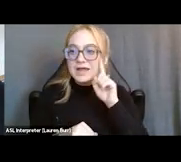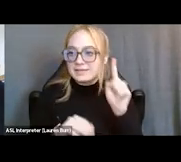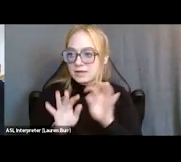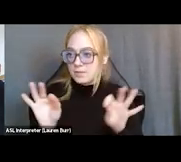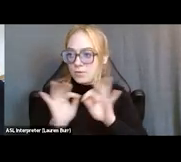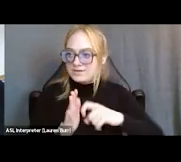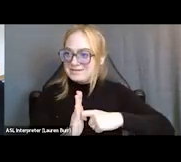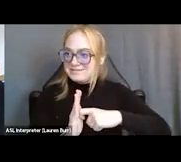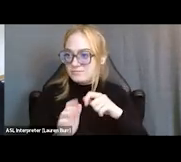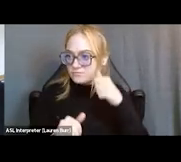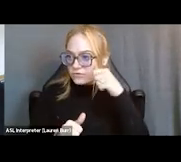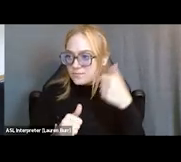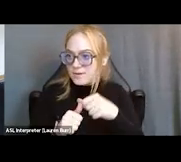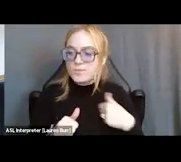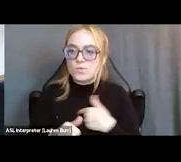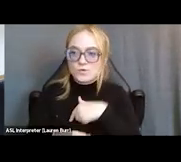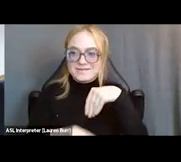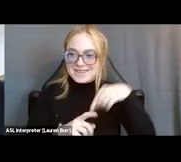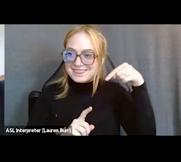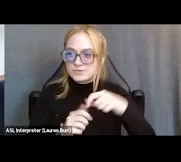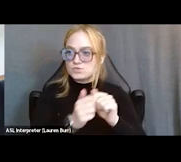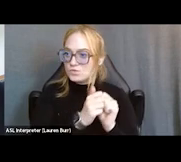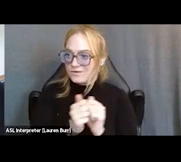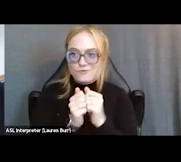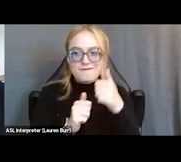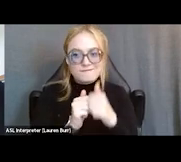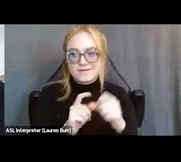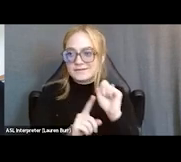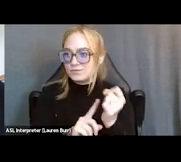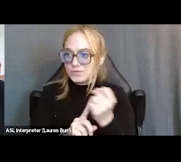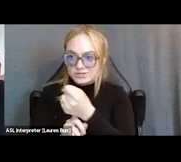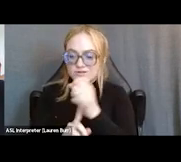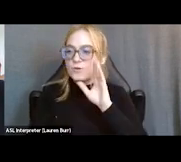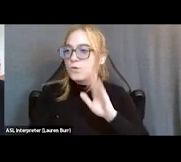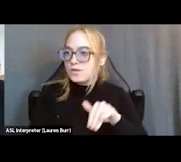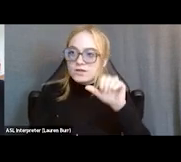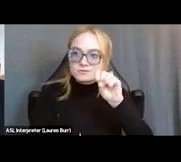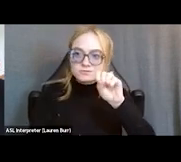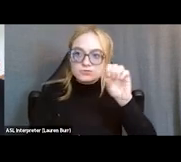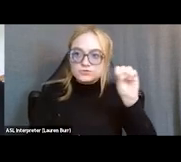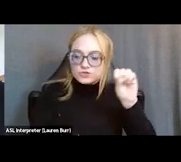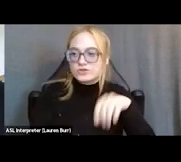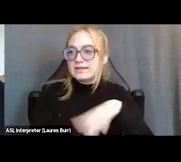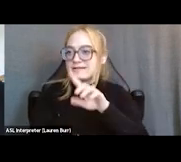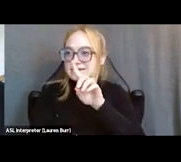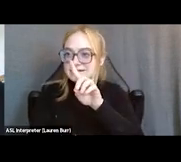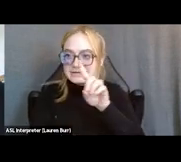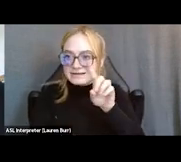to remember is that learning it together in every case, nobody knows everything about social security and every case is gonna be different.